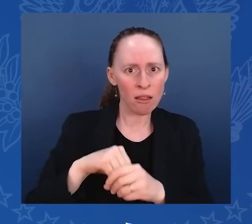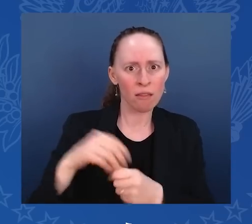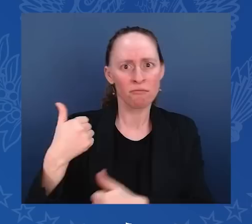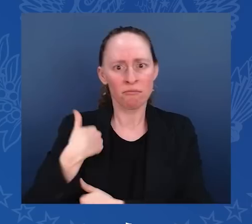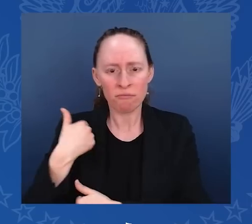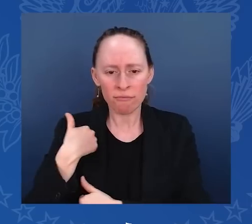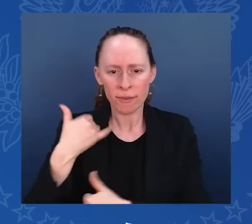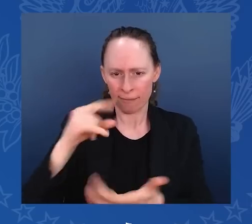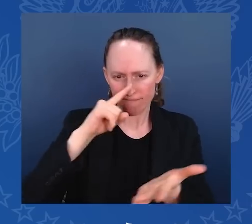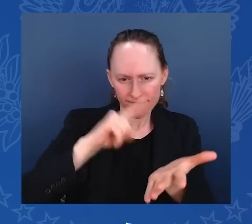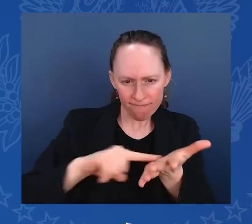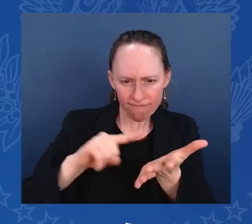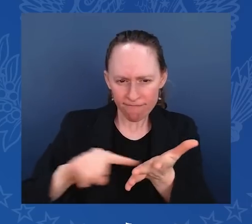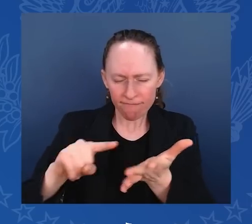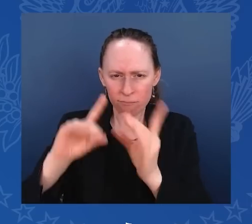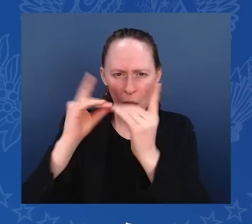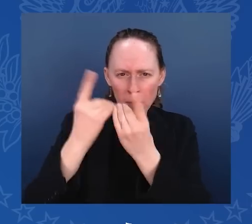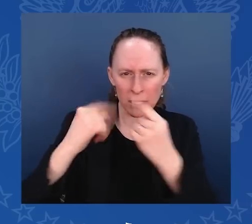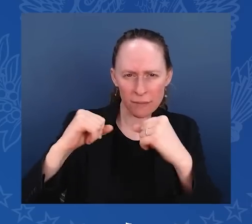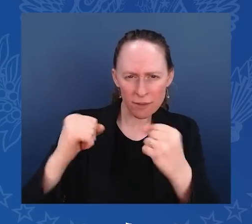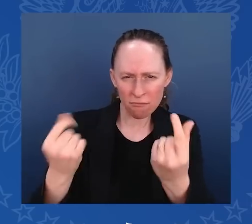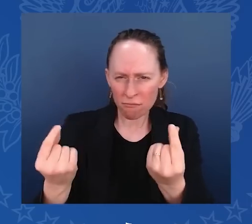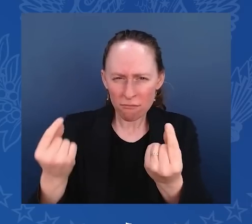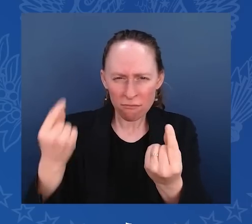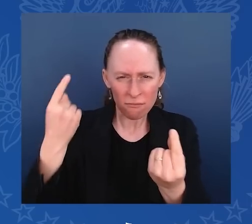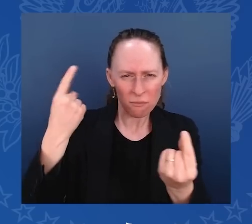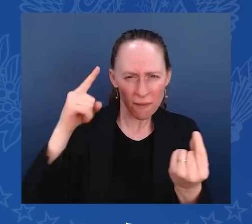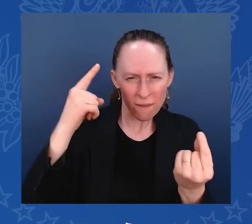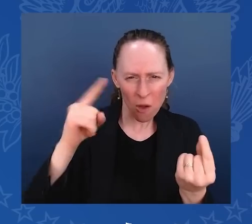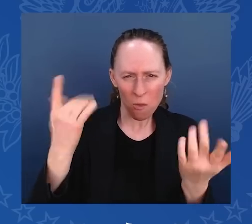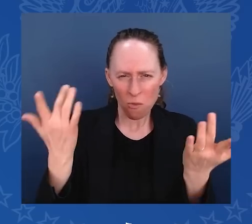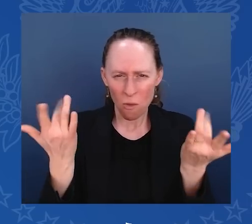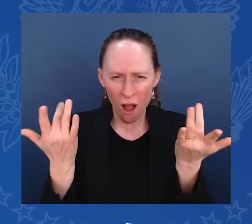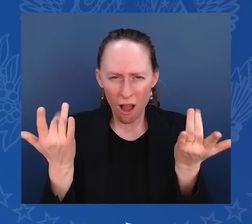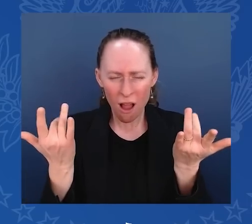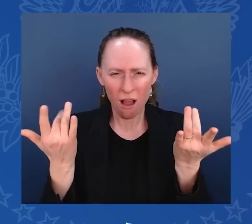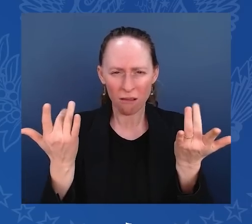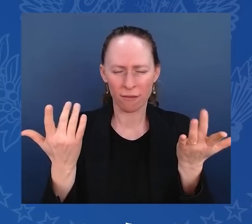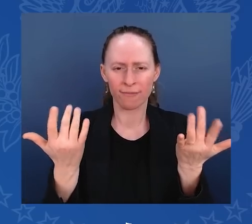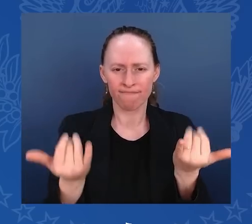and all those he worked with in -- who served with him -- what things he'd say and do.